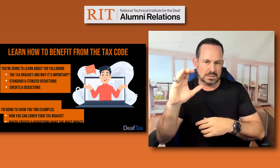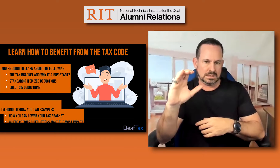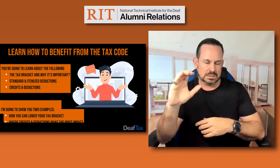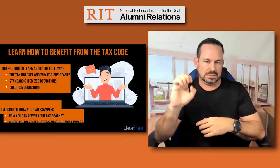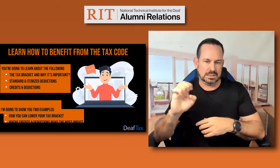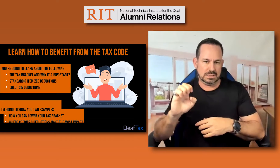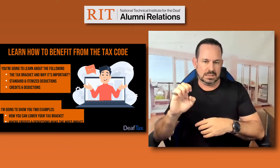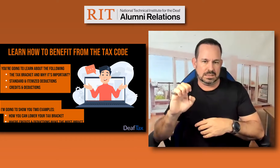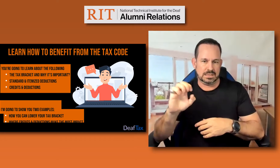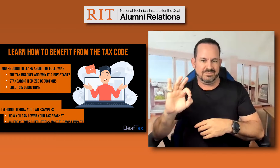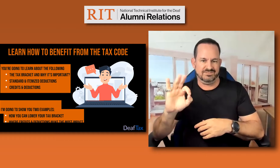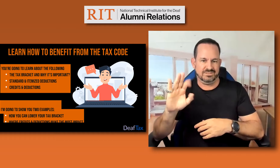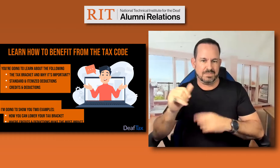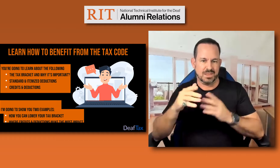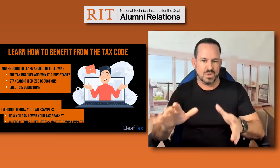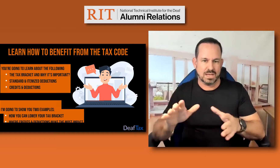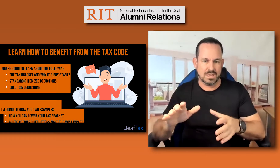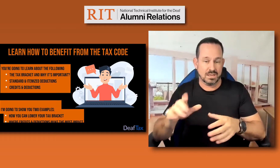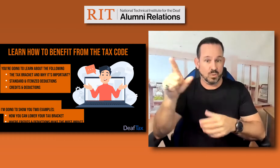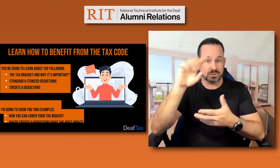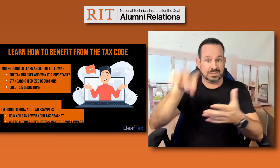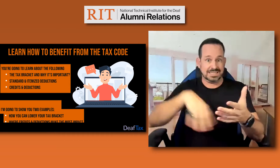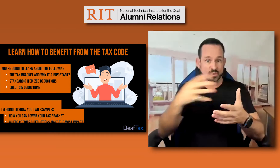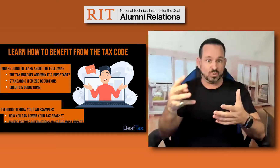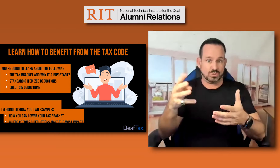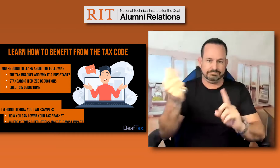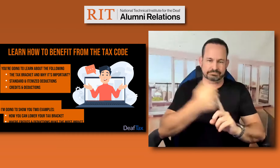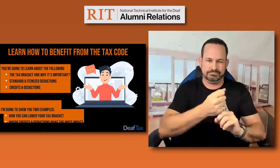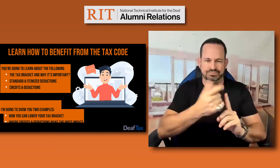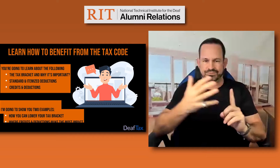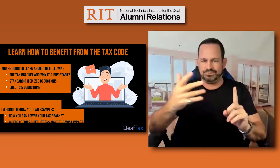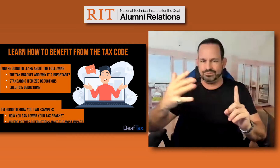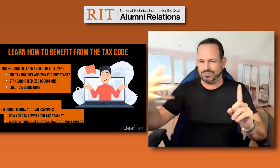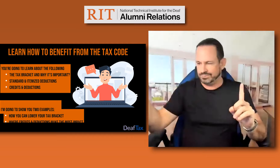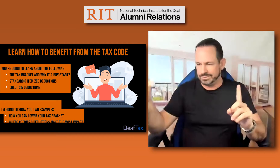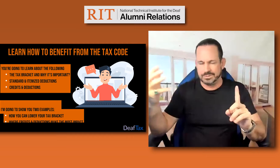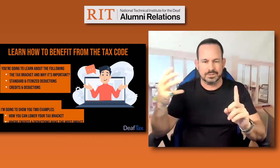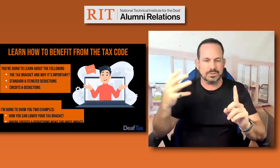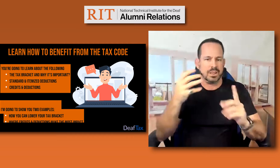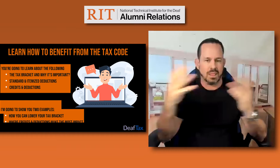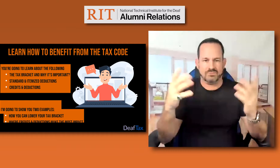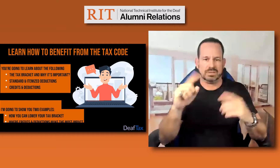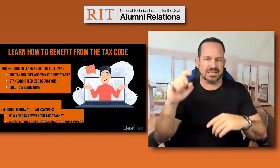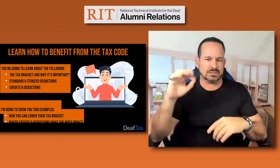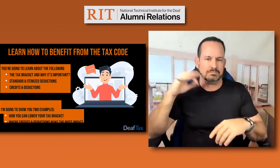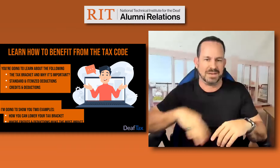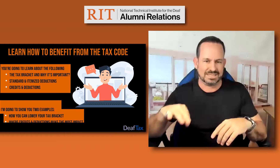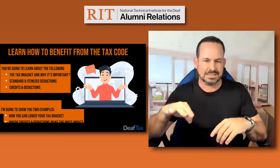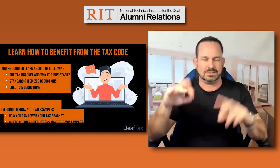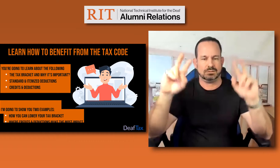Let's say it's a Schedule C, E, or F. This is really complicated information that has